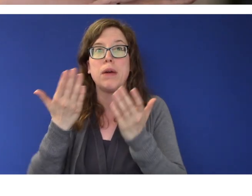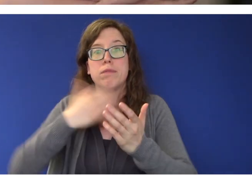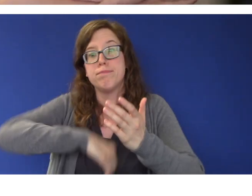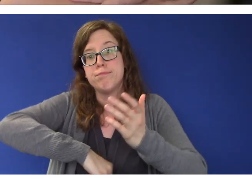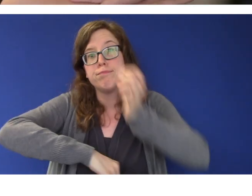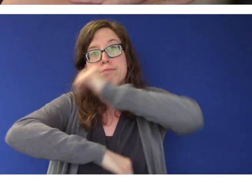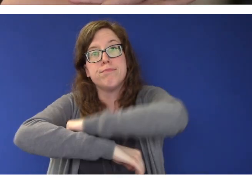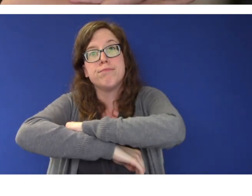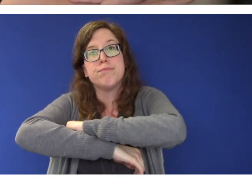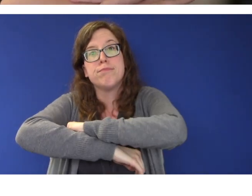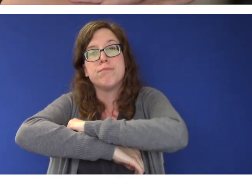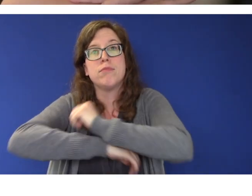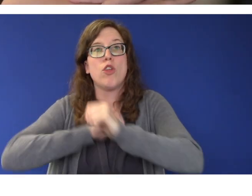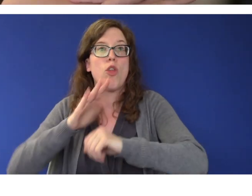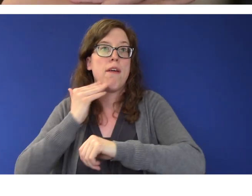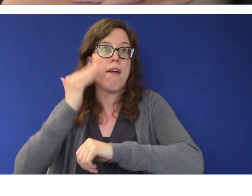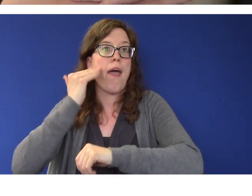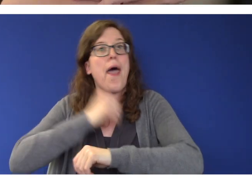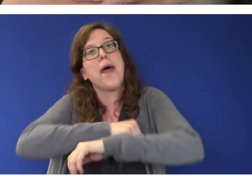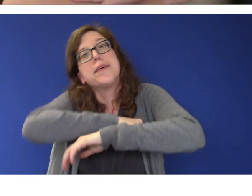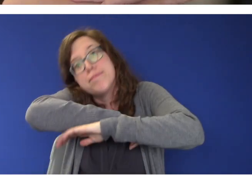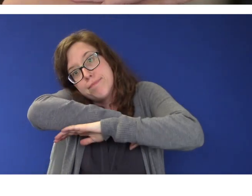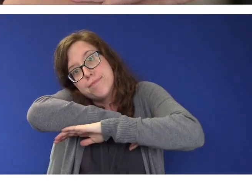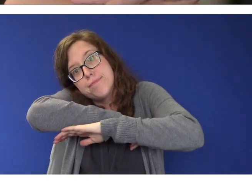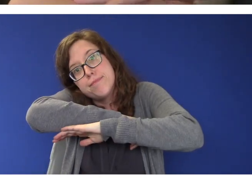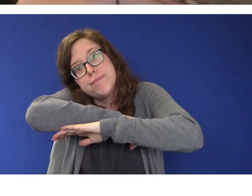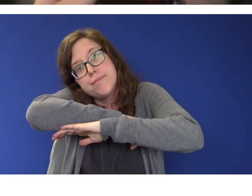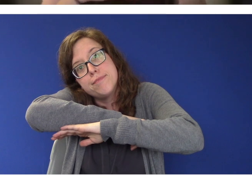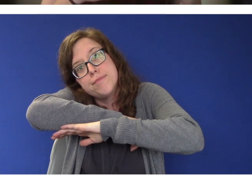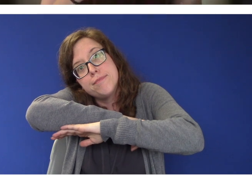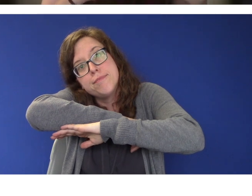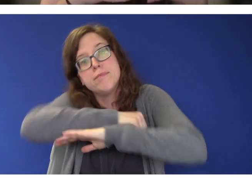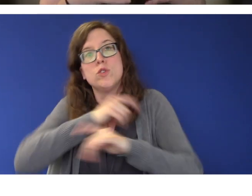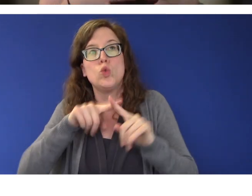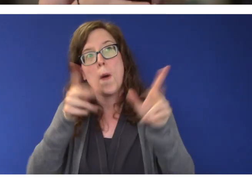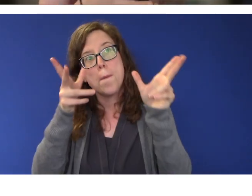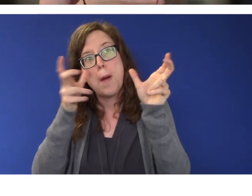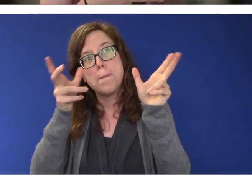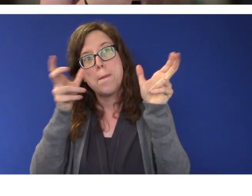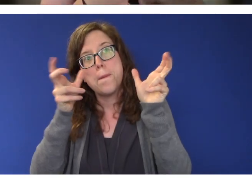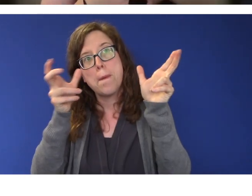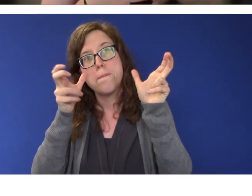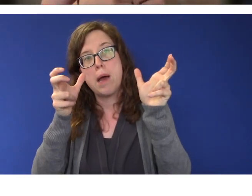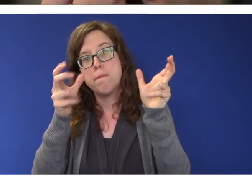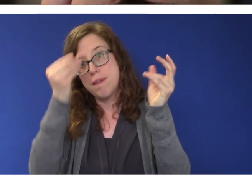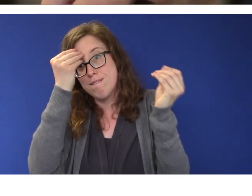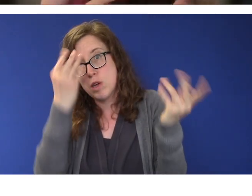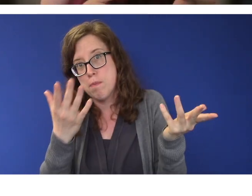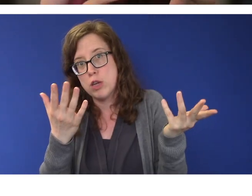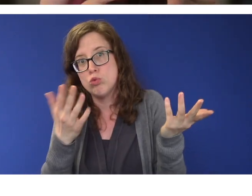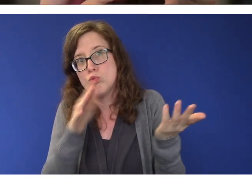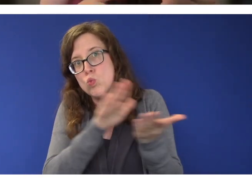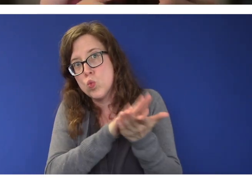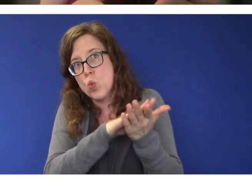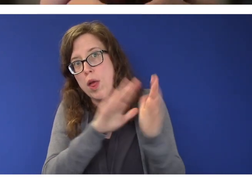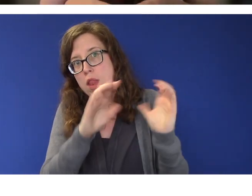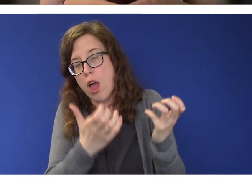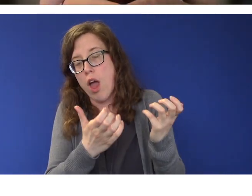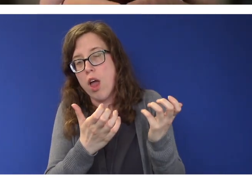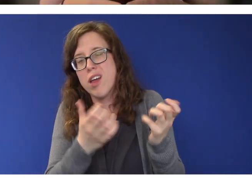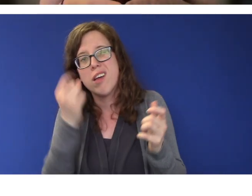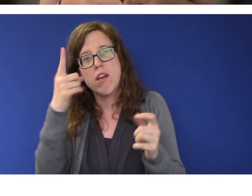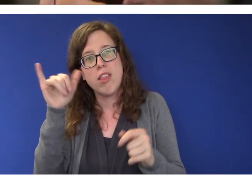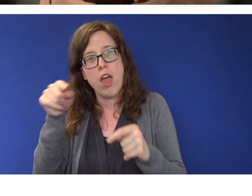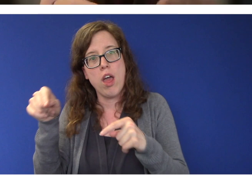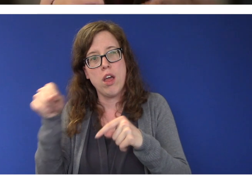and they’re laying their head down on that desk or that table. This really goes back to that child’s